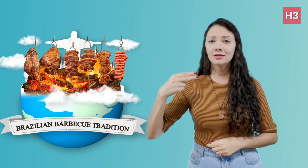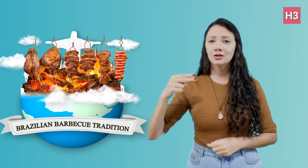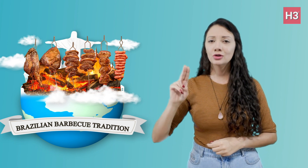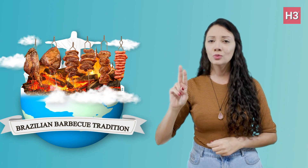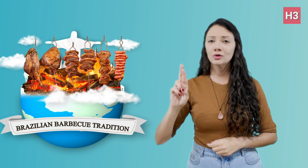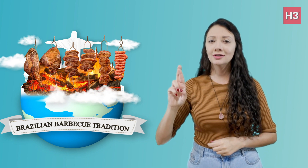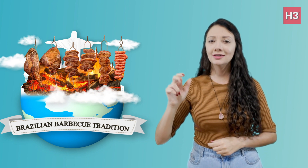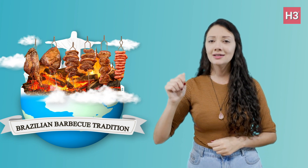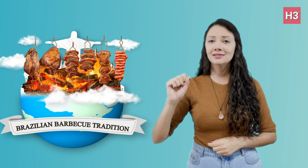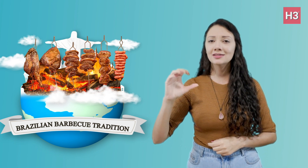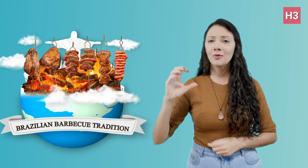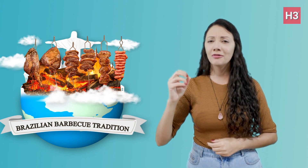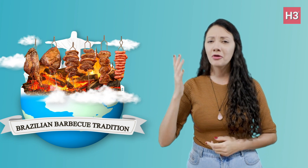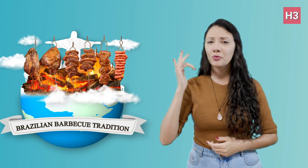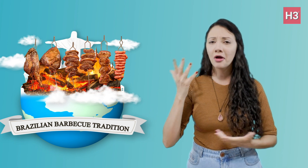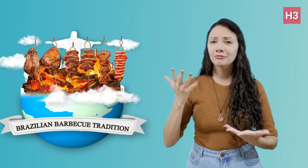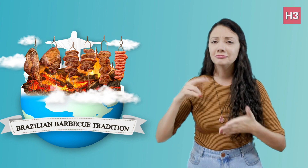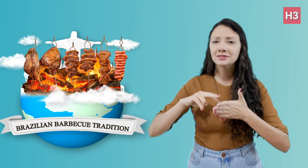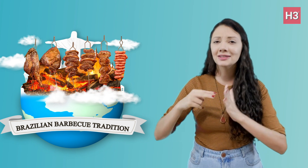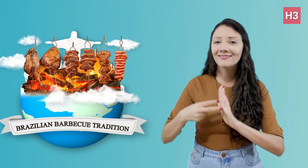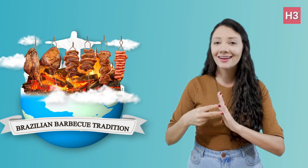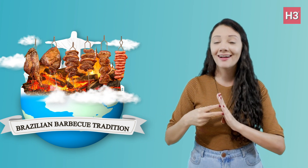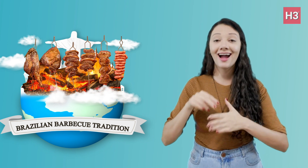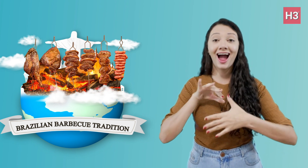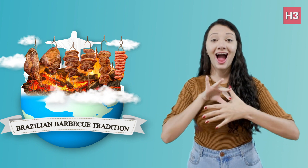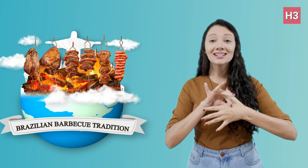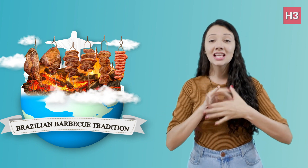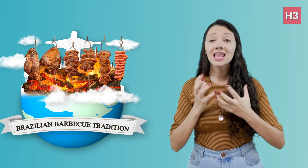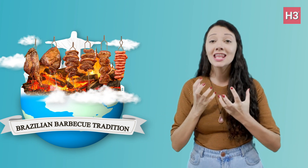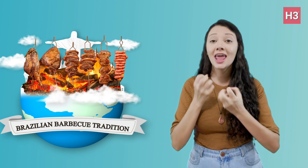meaning to burn meat.